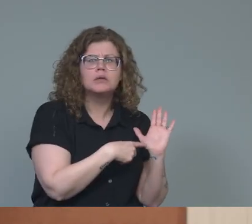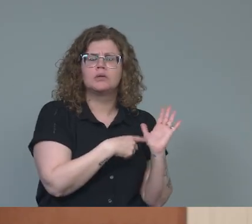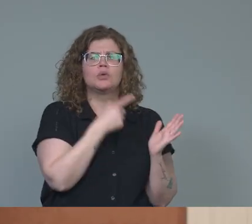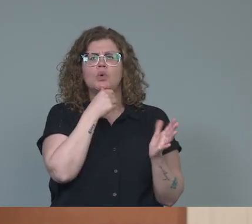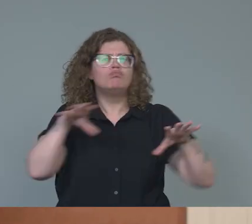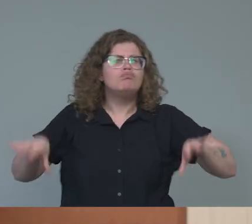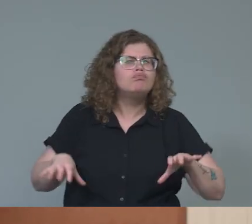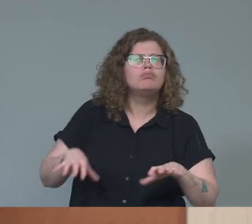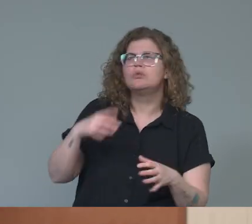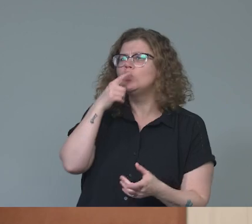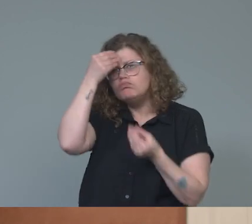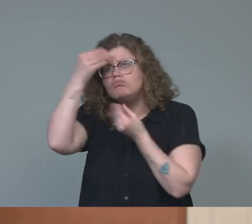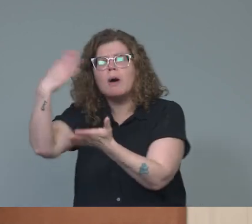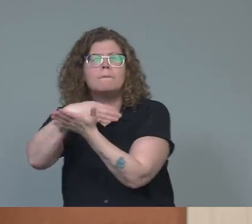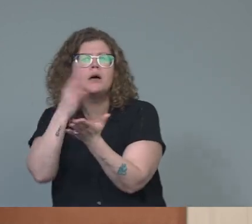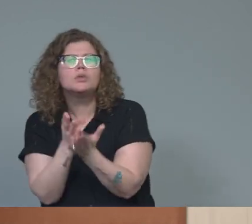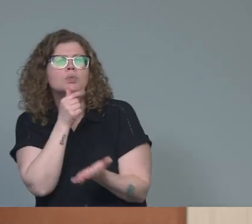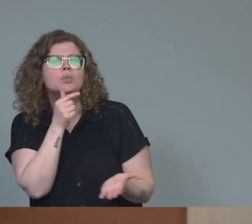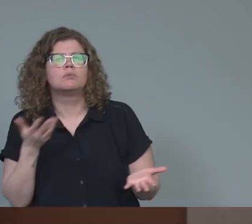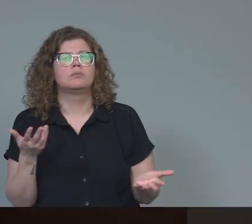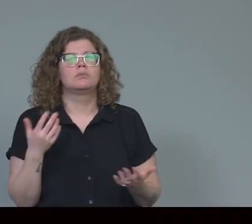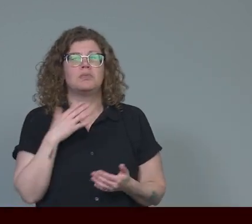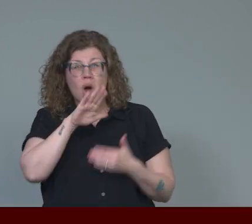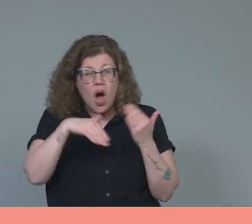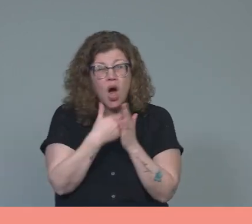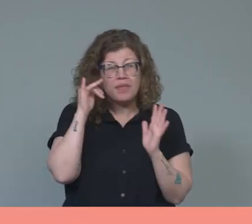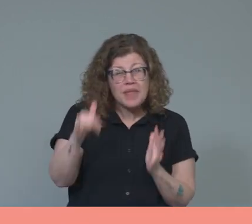and only then, 100% approval is reached.